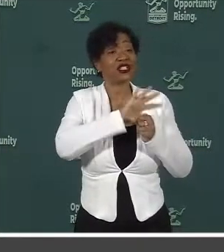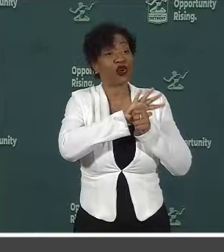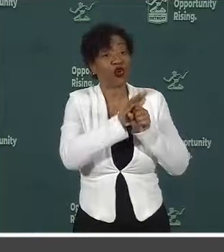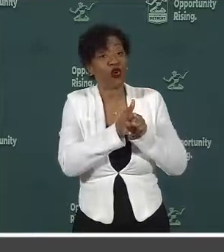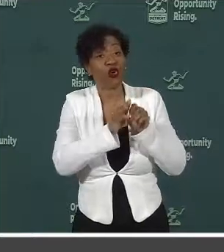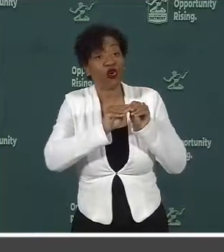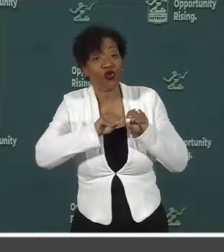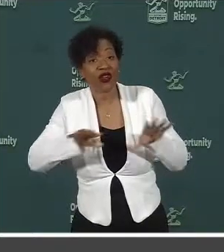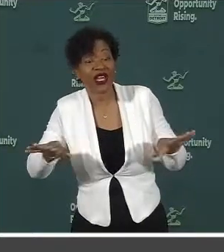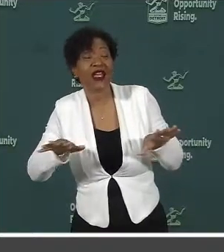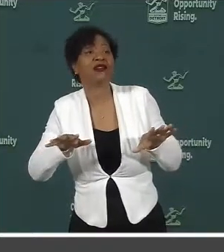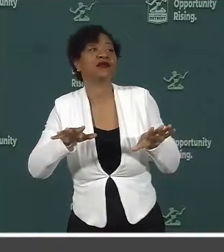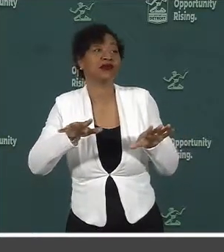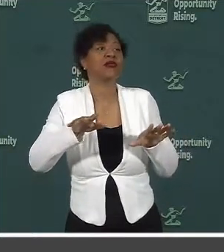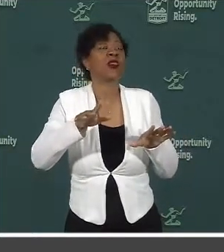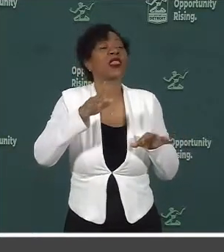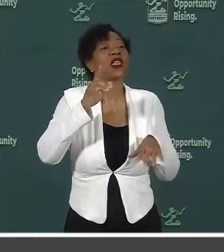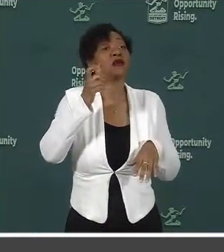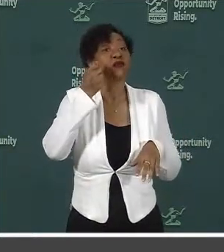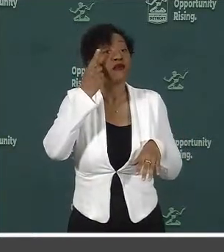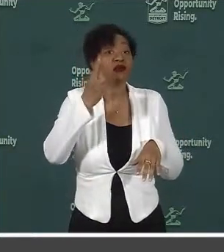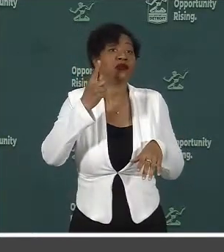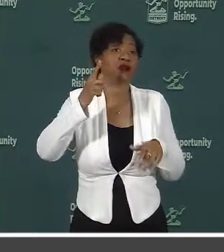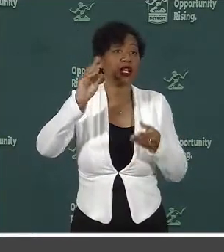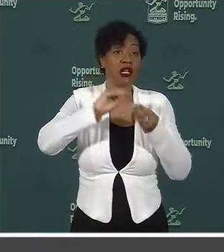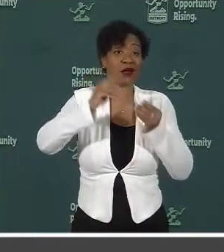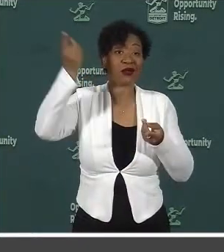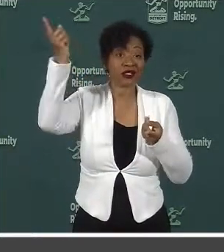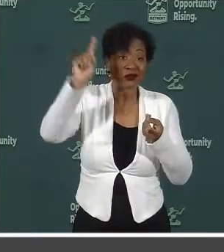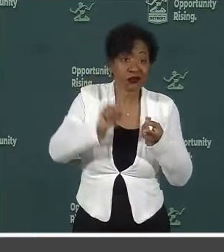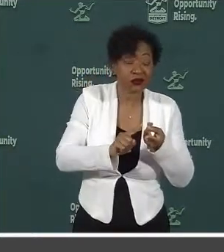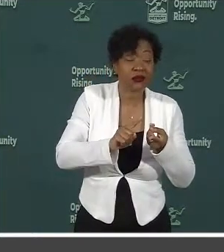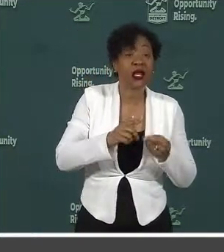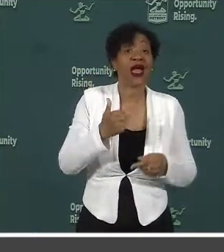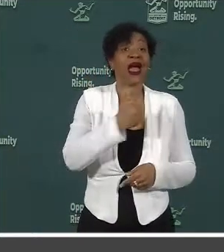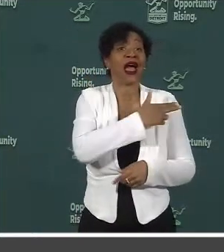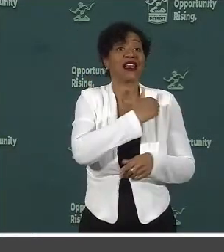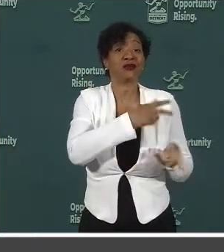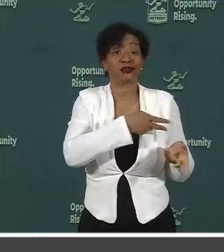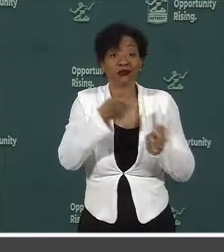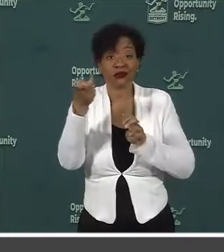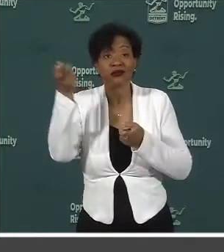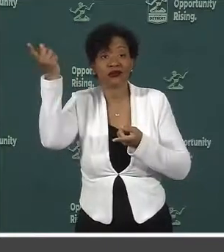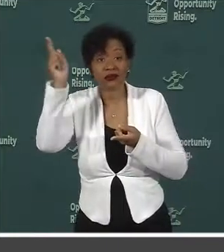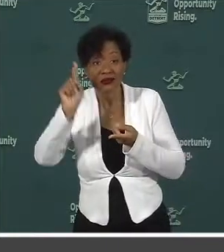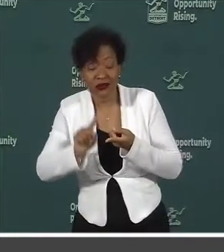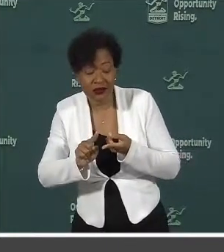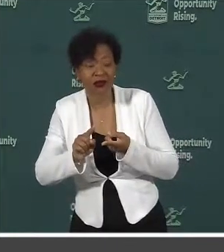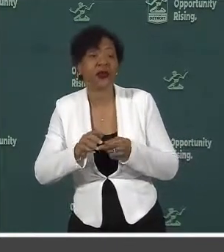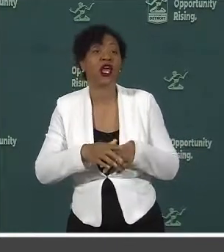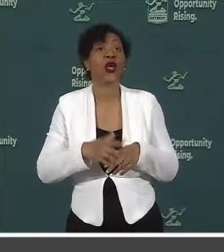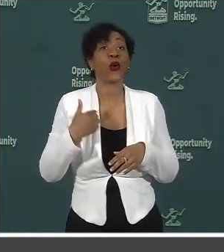WORKED ITS WAY THROUGH HOSPITALIZATIONS IN DETROIT ARE DOWN DRAMATICALLY WE'RE MOVING TO A NEW PHASE OF WHAT'S CALLED